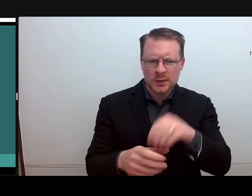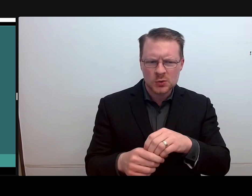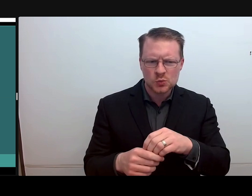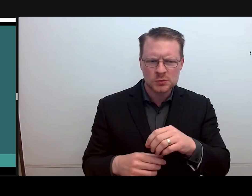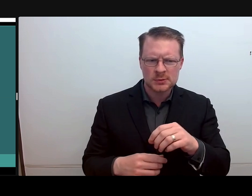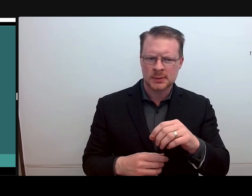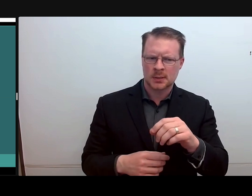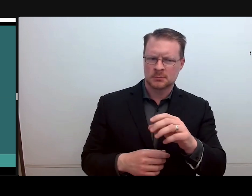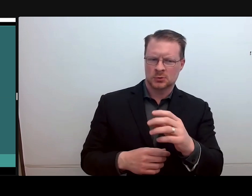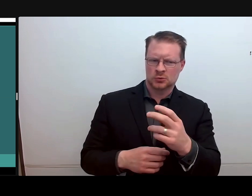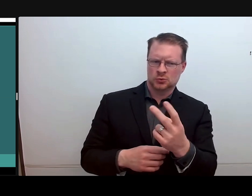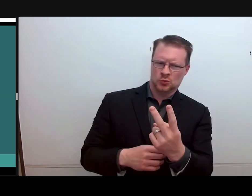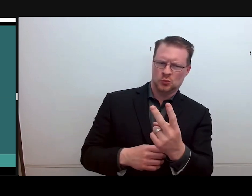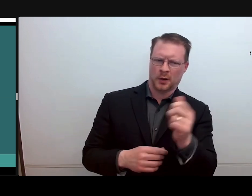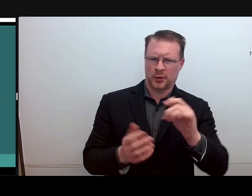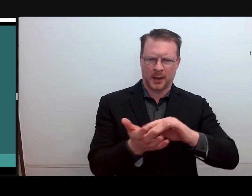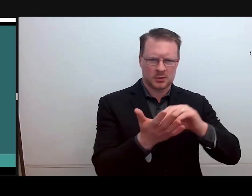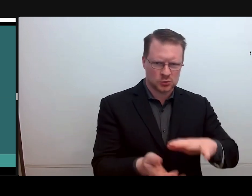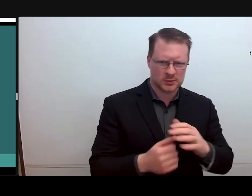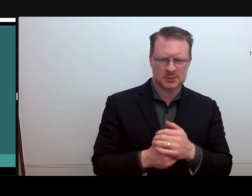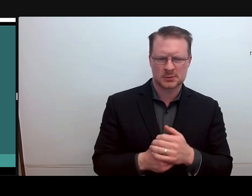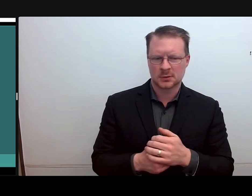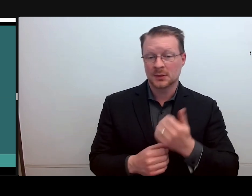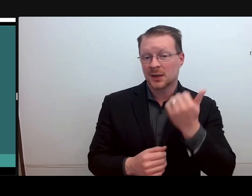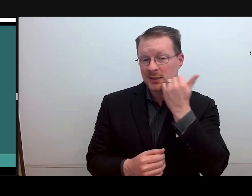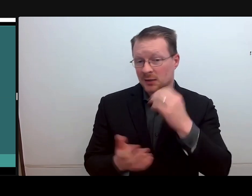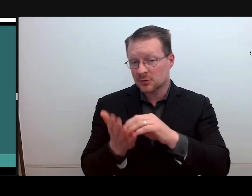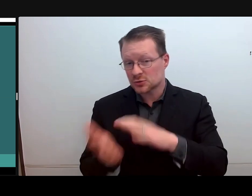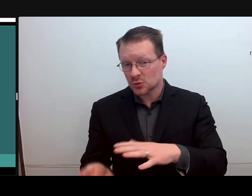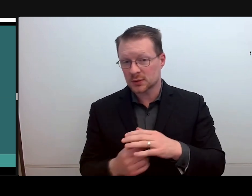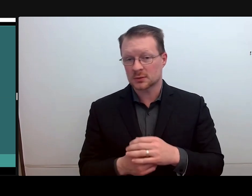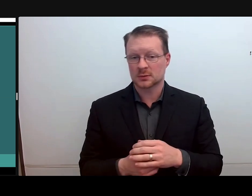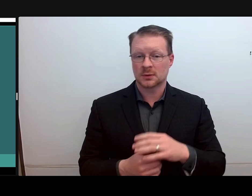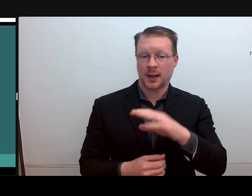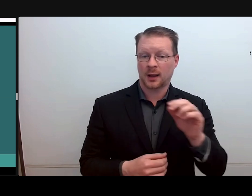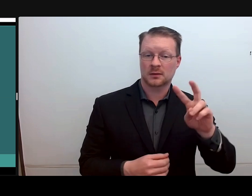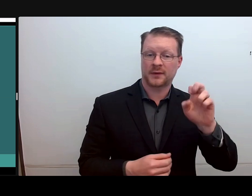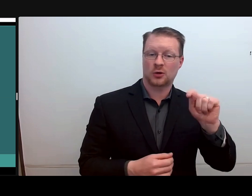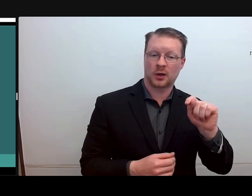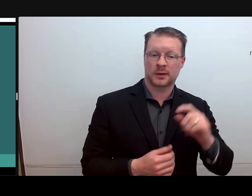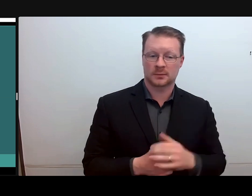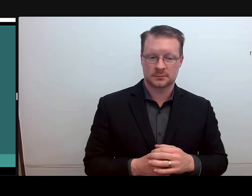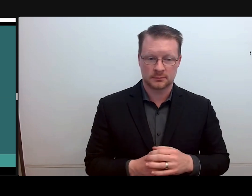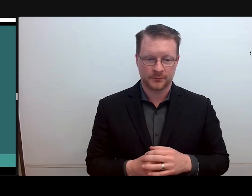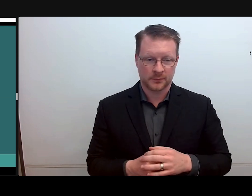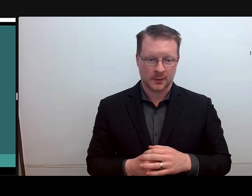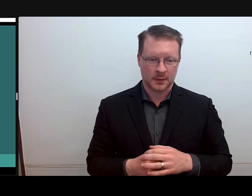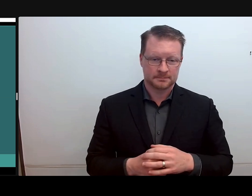The picture also includes two other medical students, a dental student and a veterinarian.